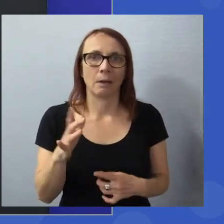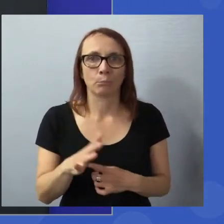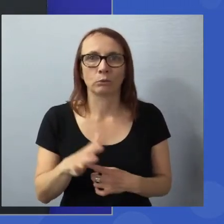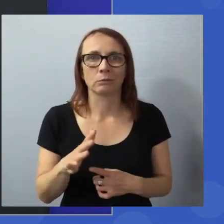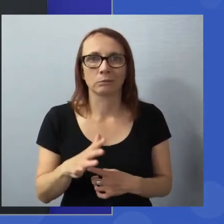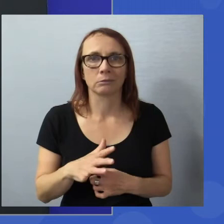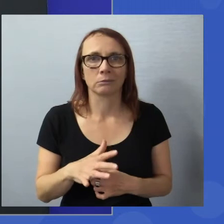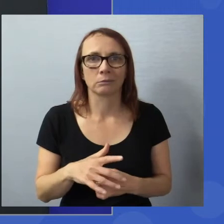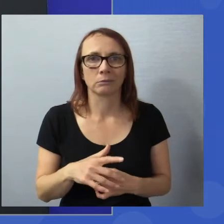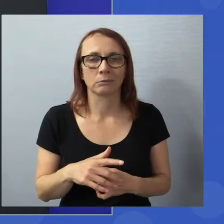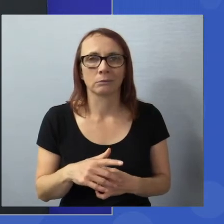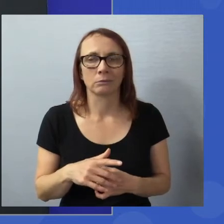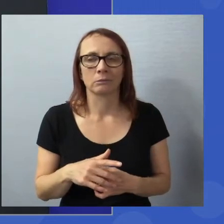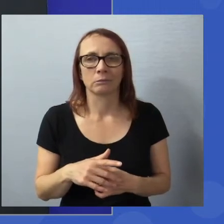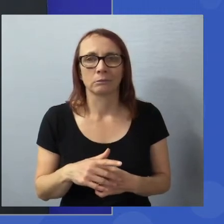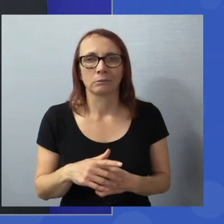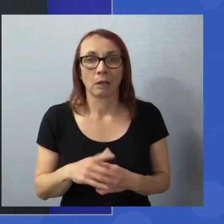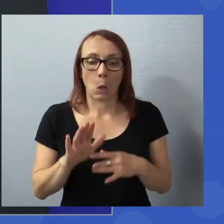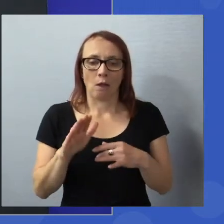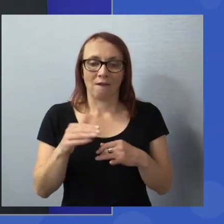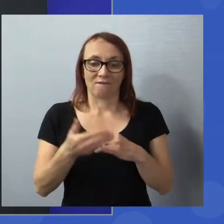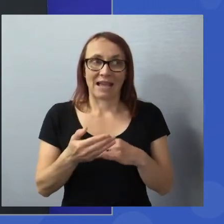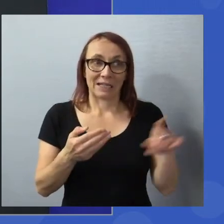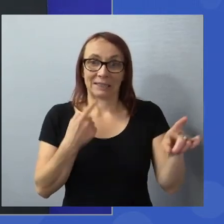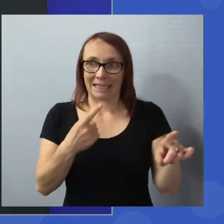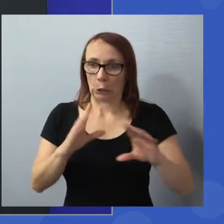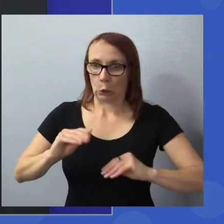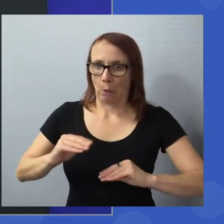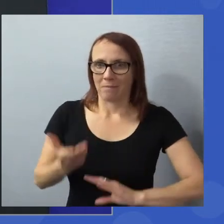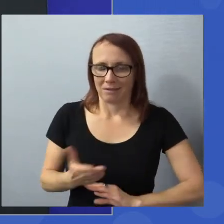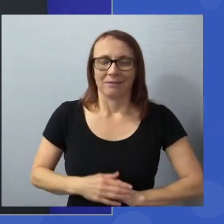then more broadly and very finally because I've been told to stop education